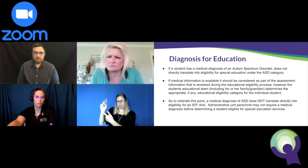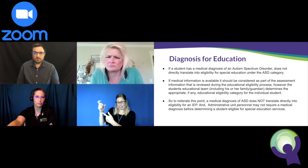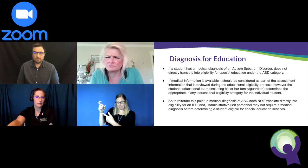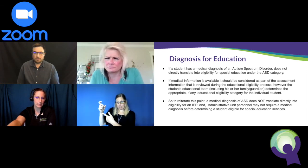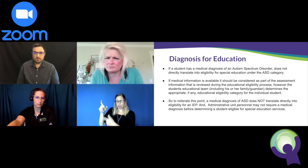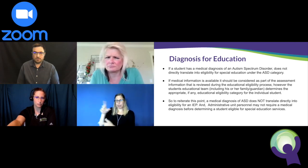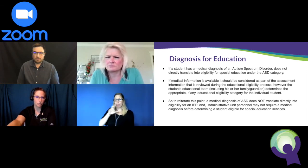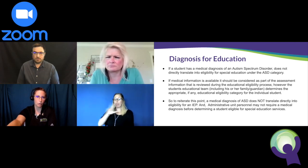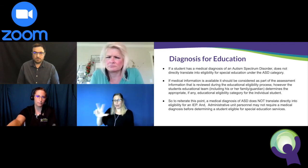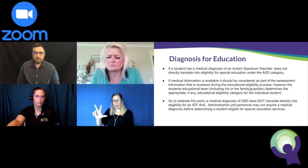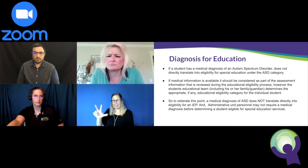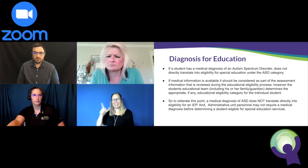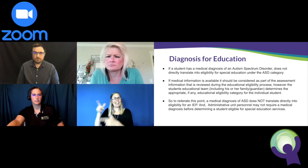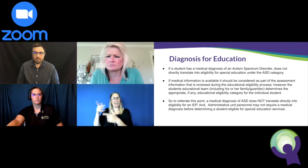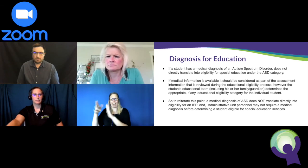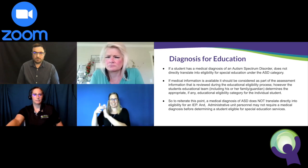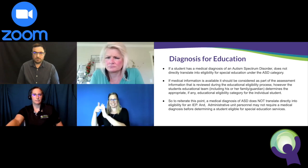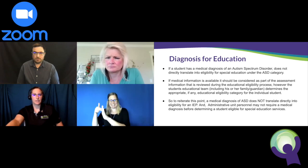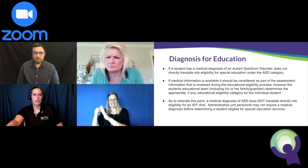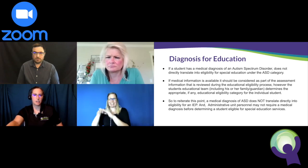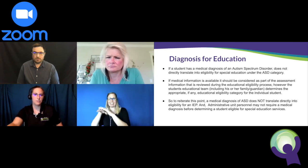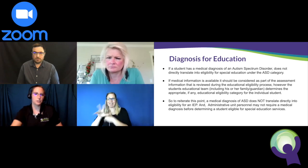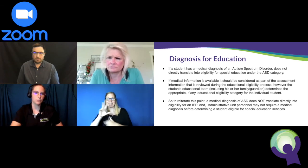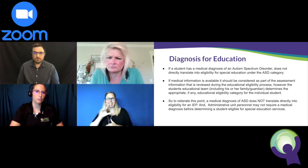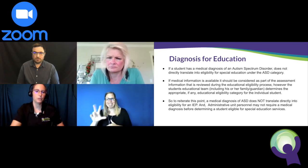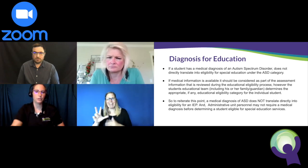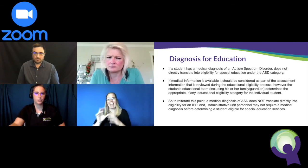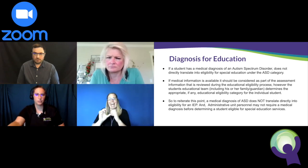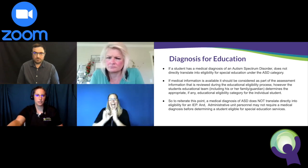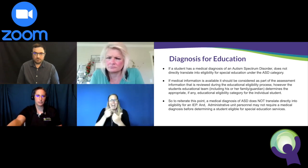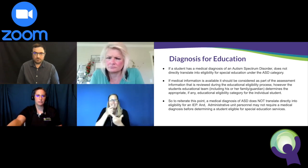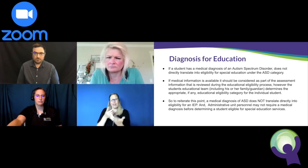when they enter school? How do you filter through the